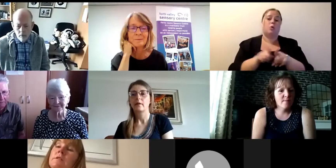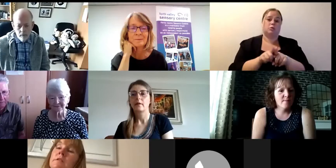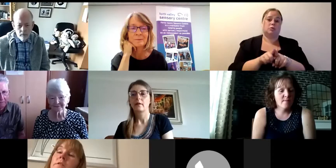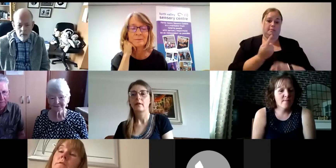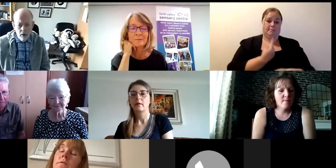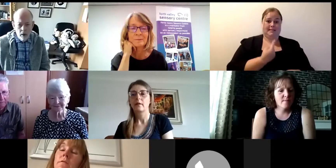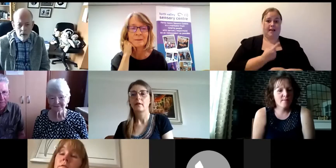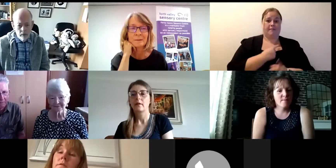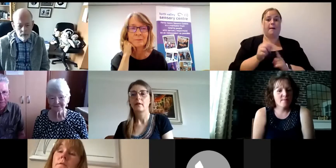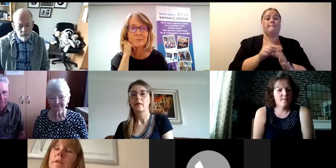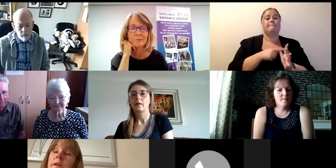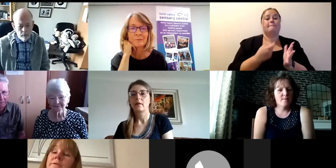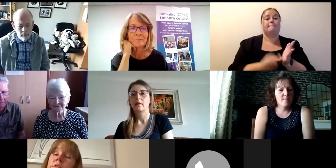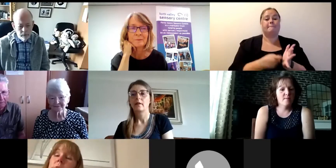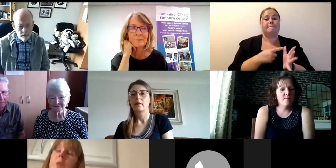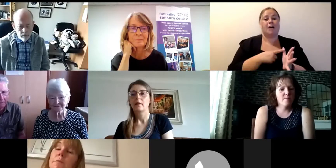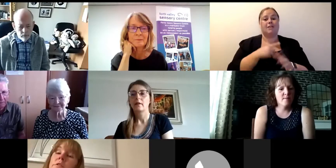disabilities, visual impairments